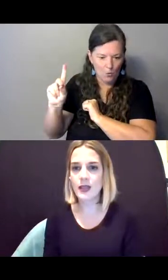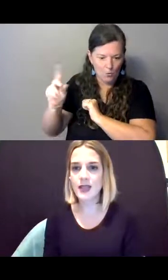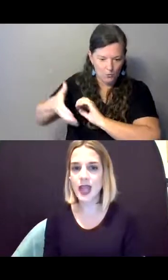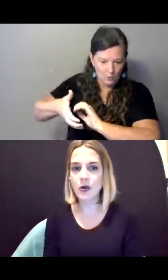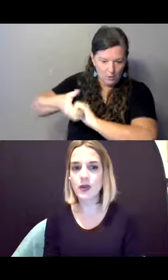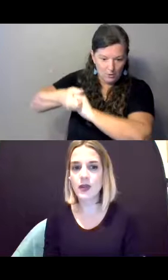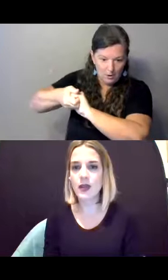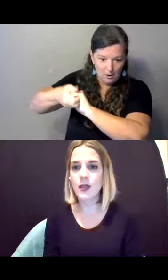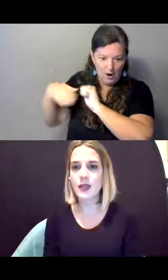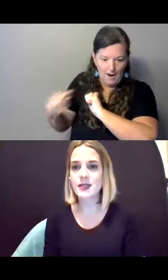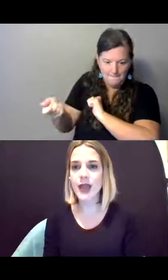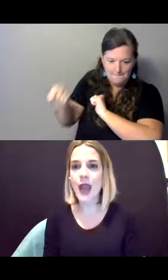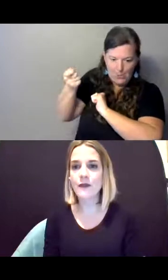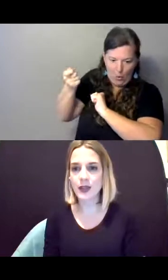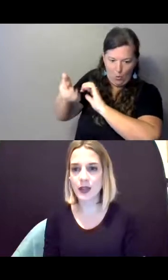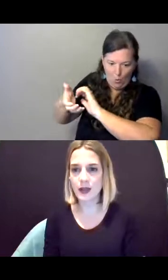is enabled, then scaffolding